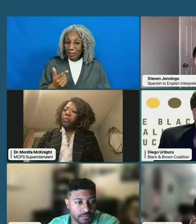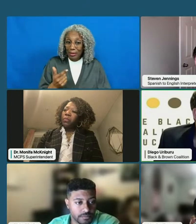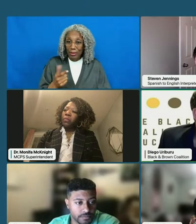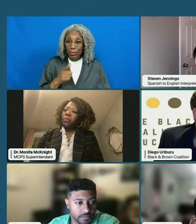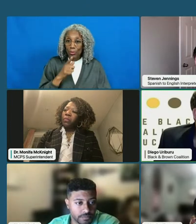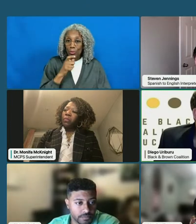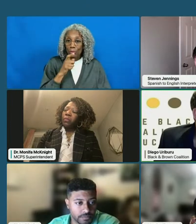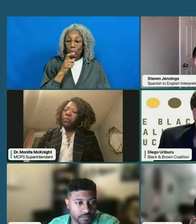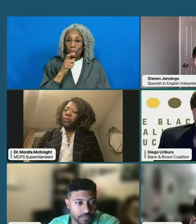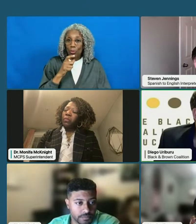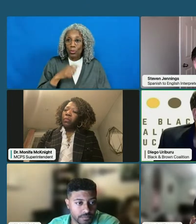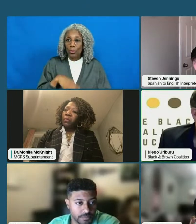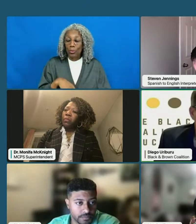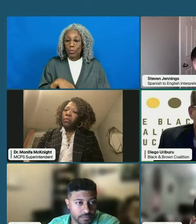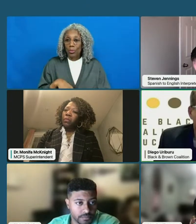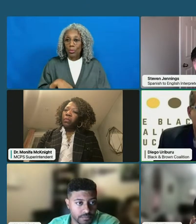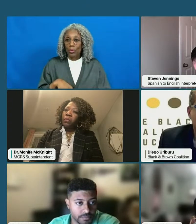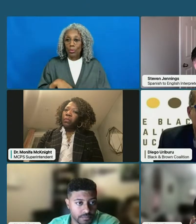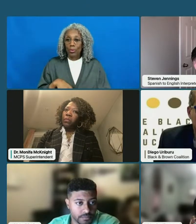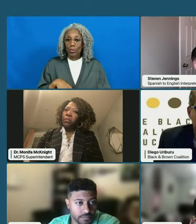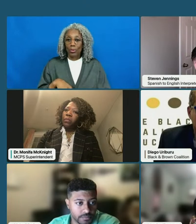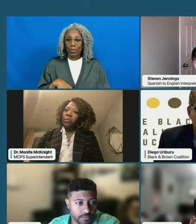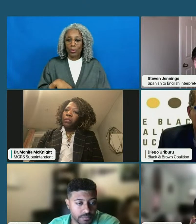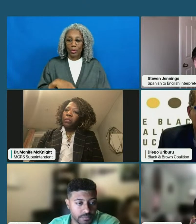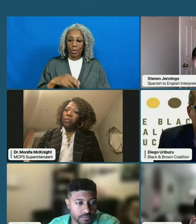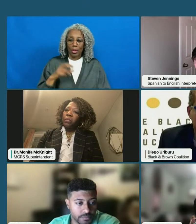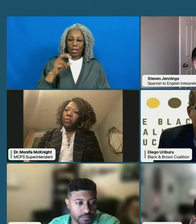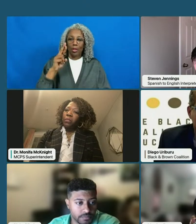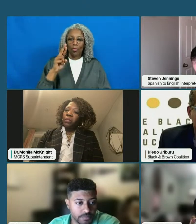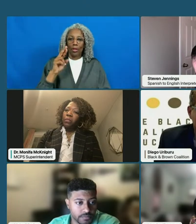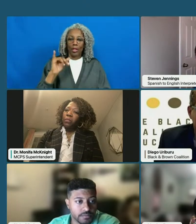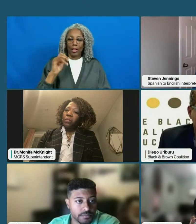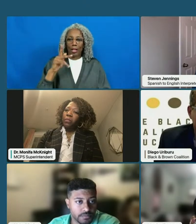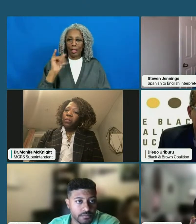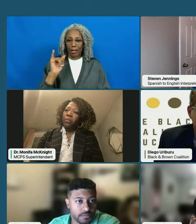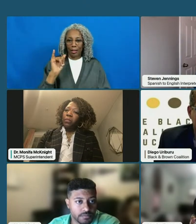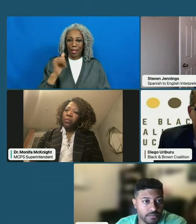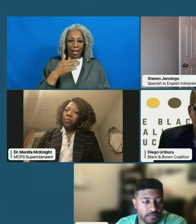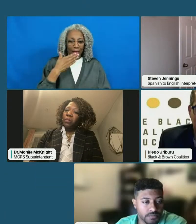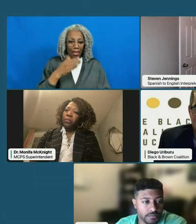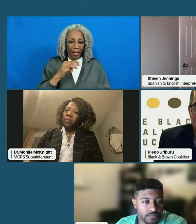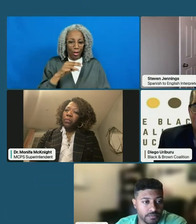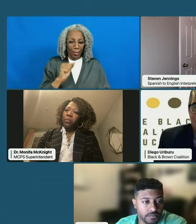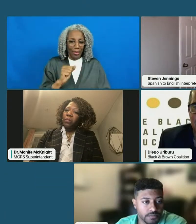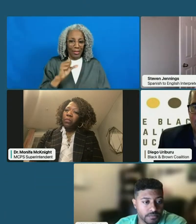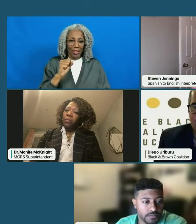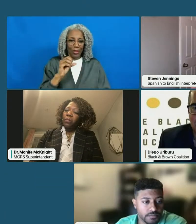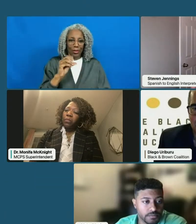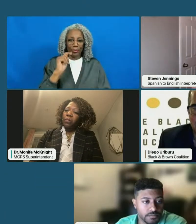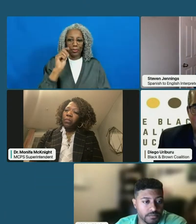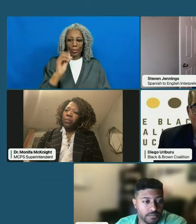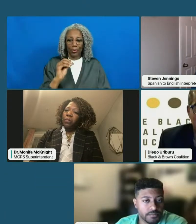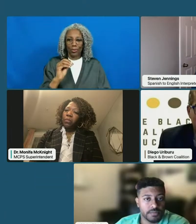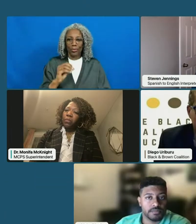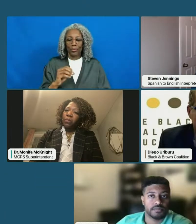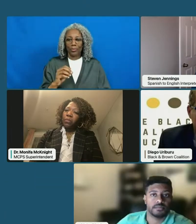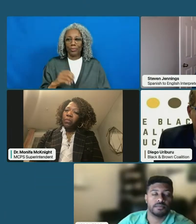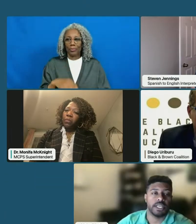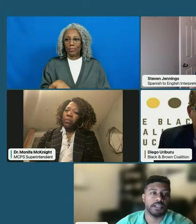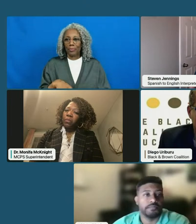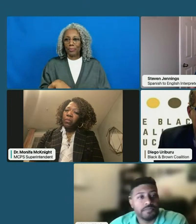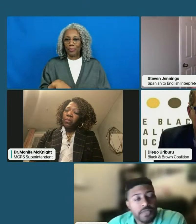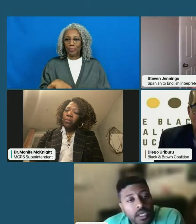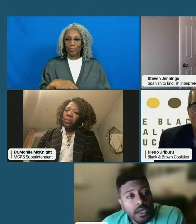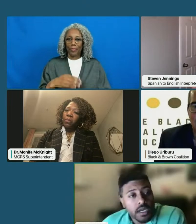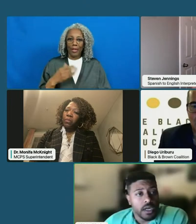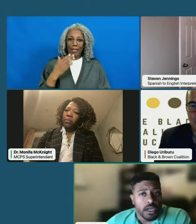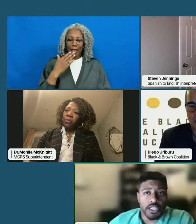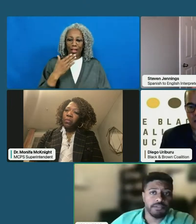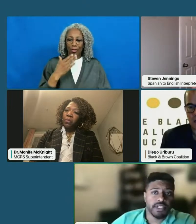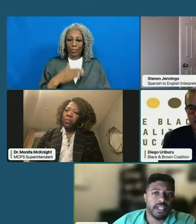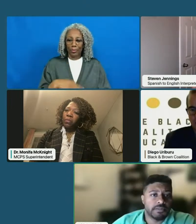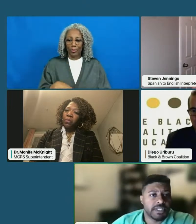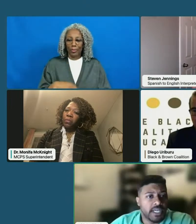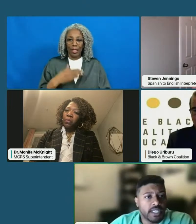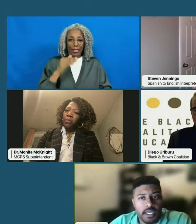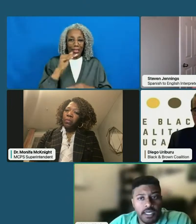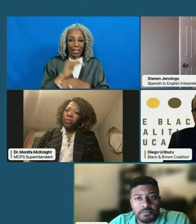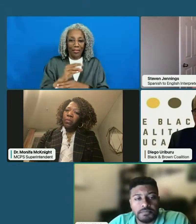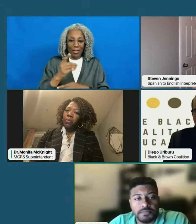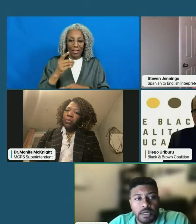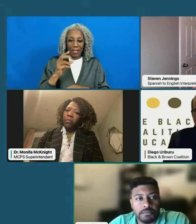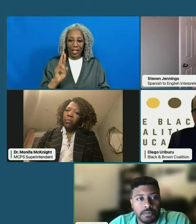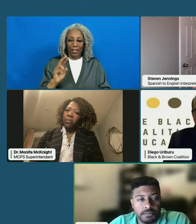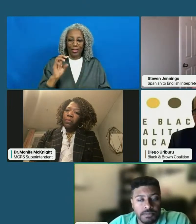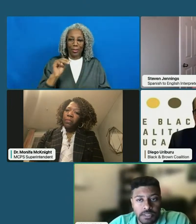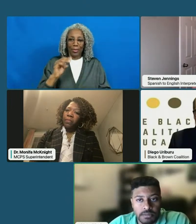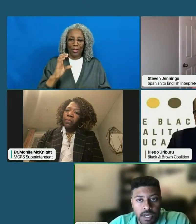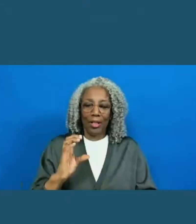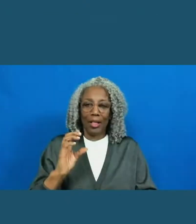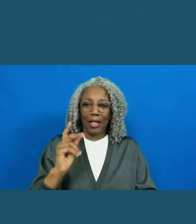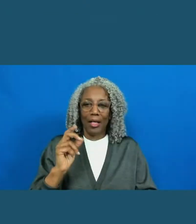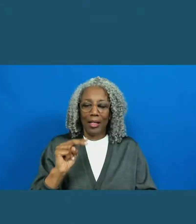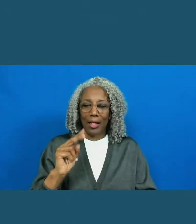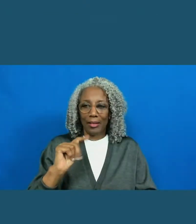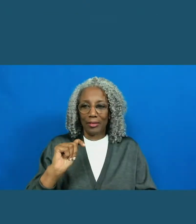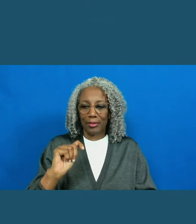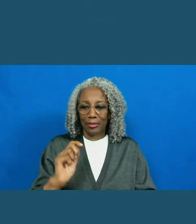yeah, Who's next? Ricky Ricky